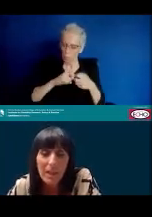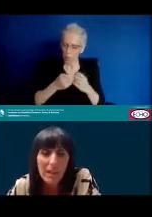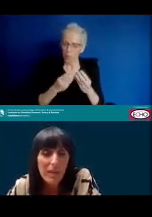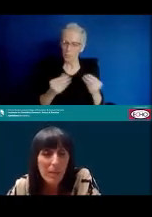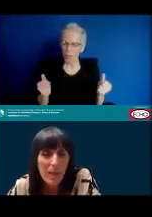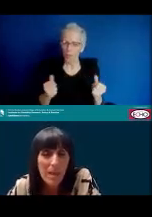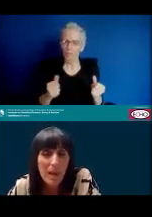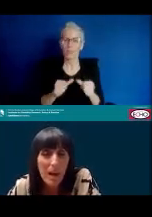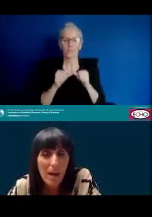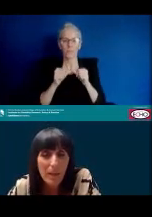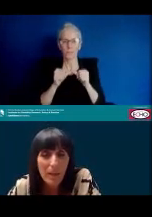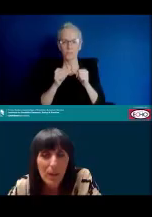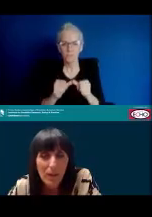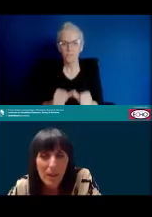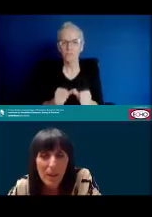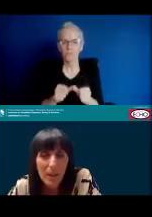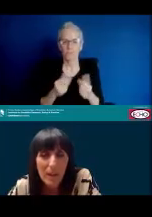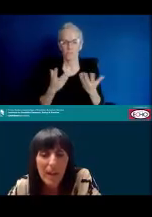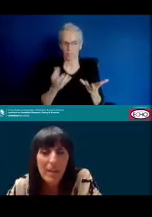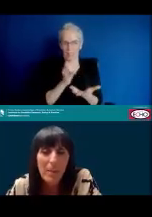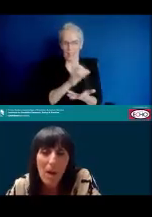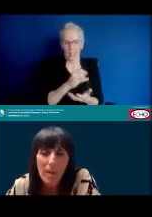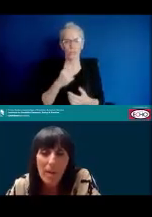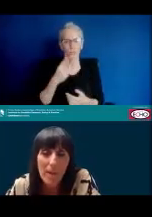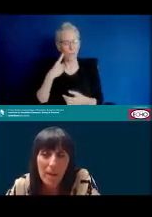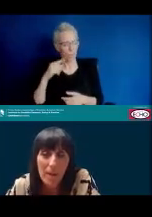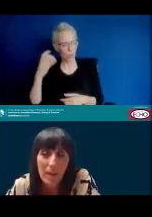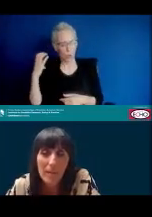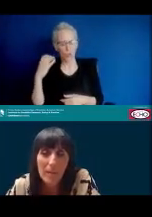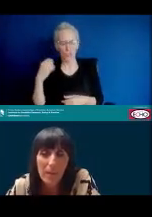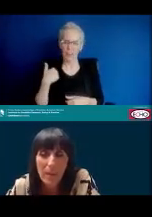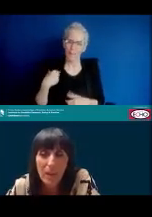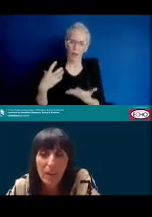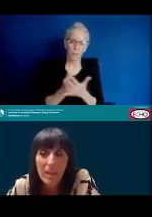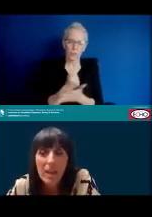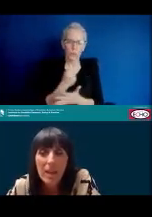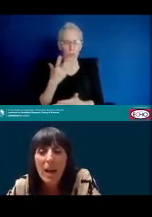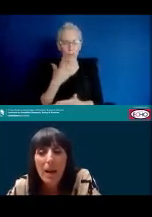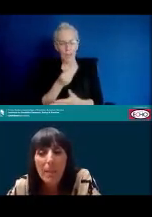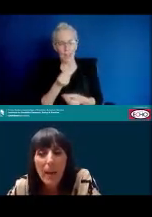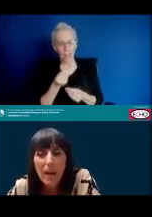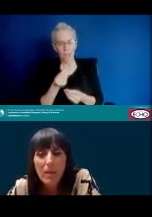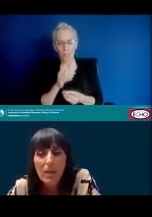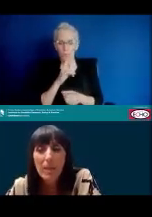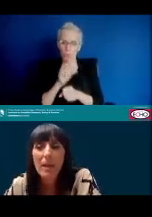gives me that opportunity and some authentic information about